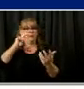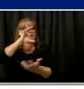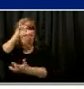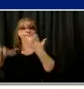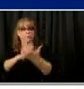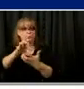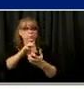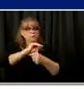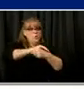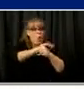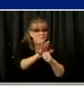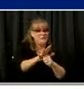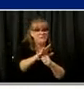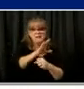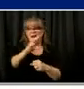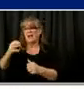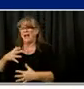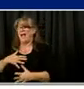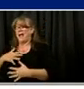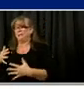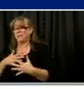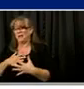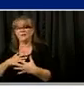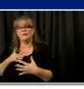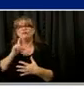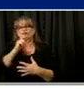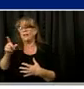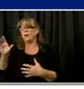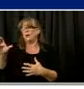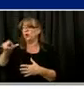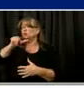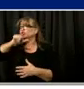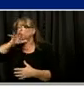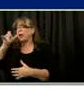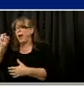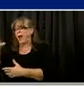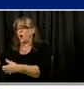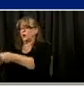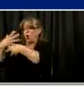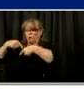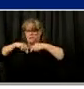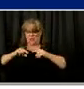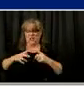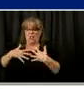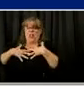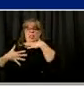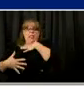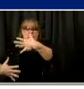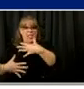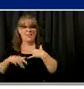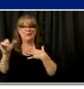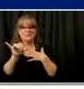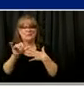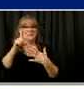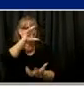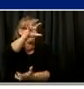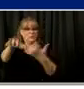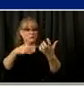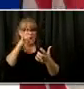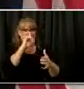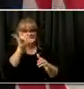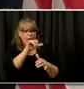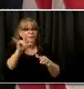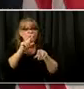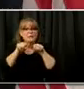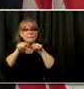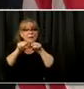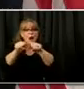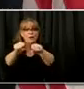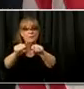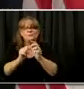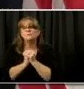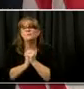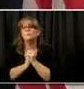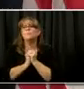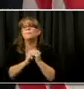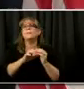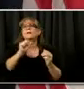poor air quality also some of the early symptoms of covid as well we are at 7025 cases 535 new